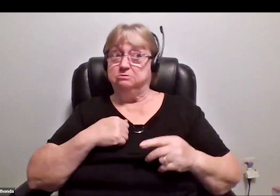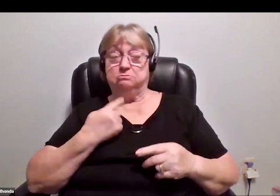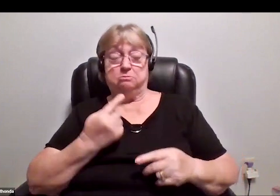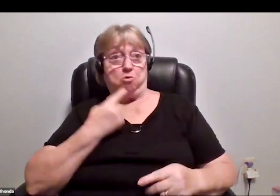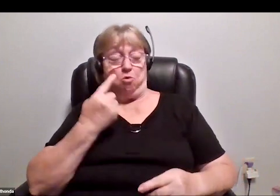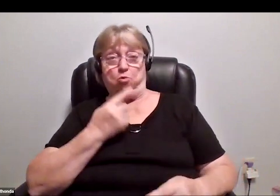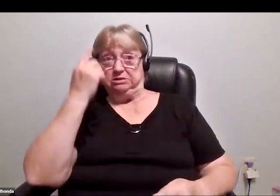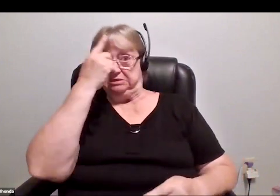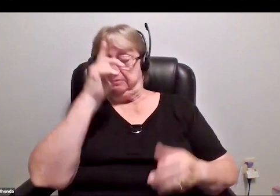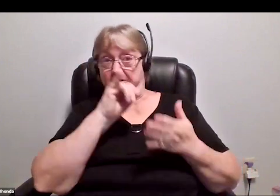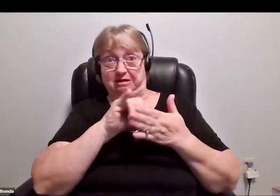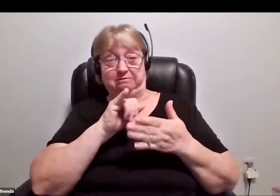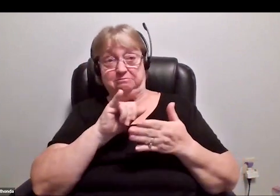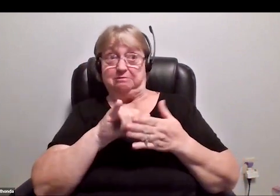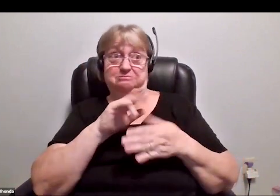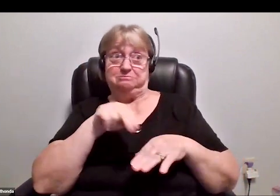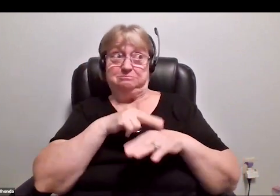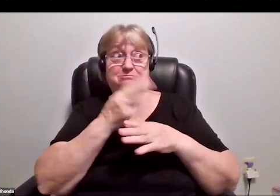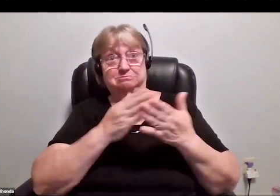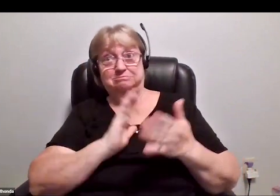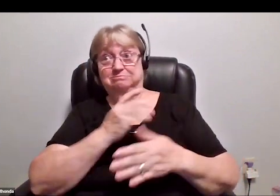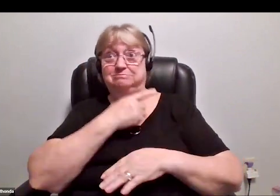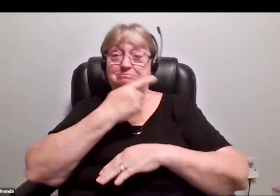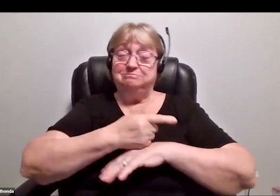That's a regular part of our days. There are all these sort of benefits